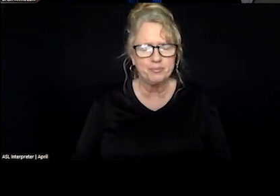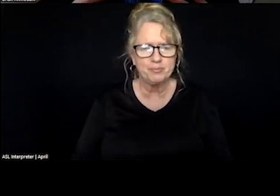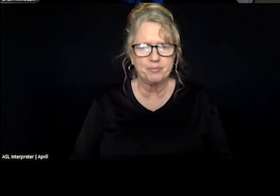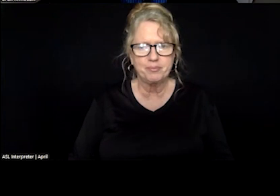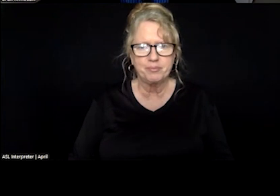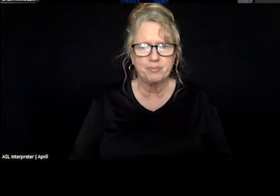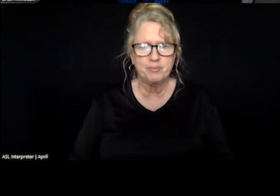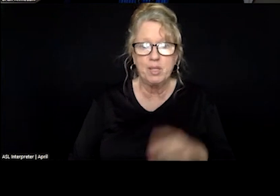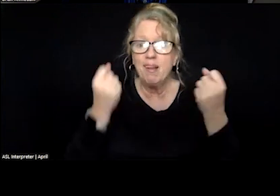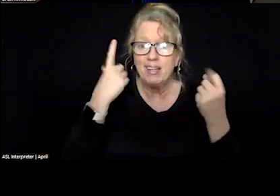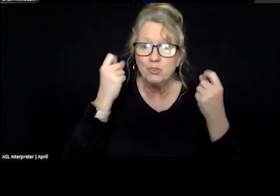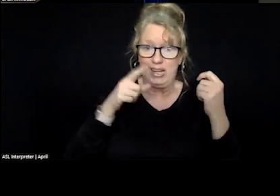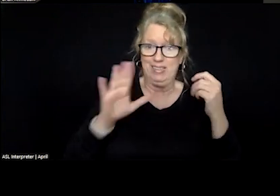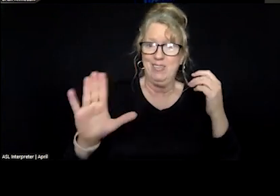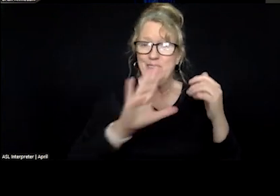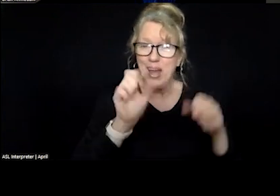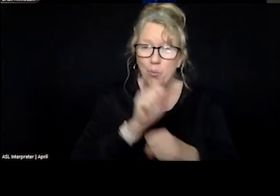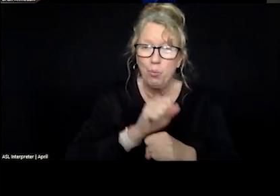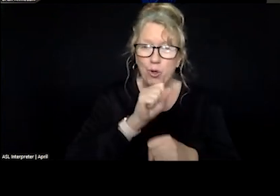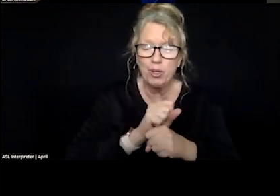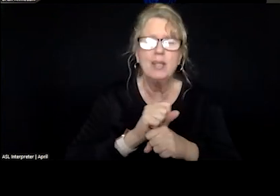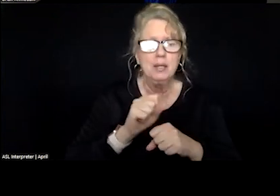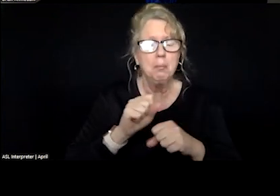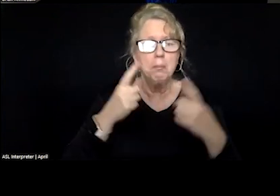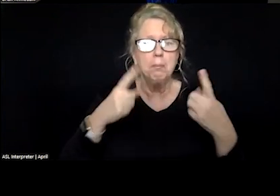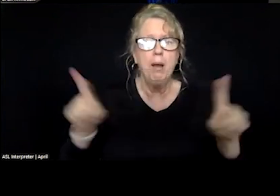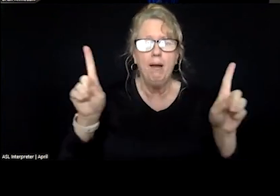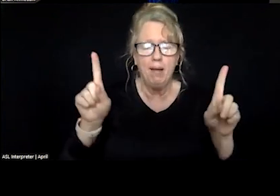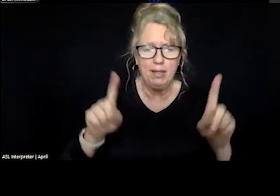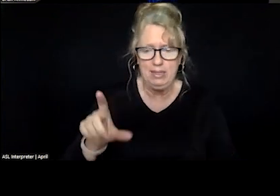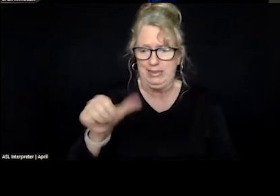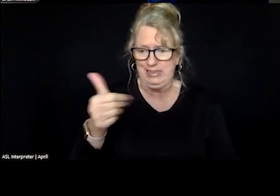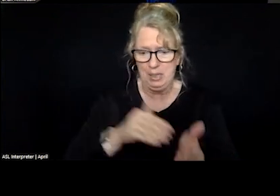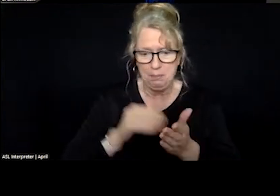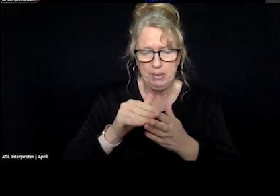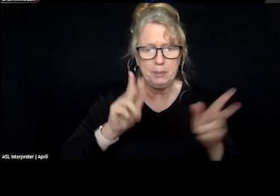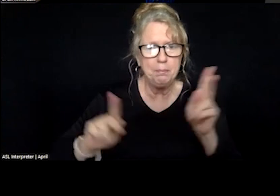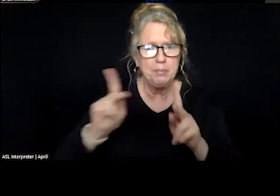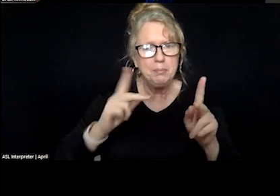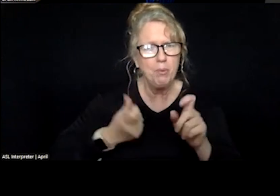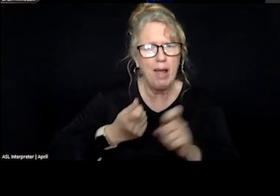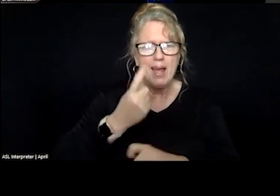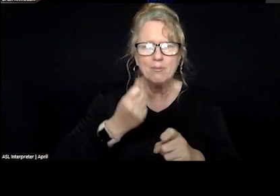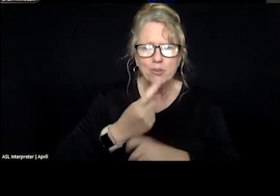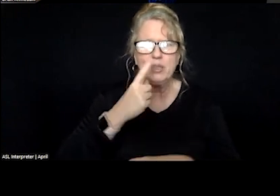ALL OF THAT WORK TELLS US THIS IS ACTUALLY WORKING. 10 MILLION PEOPLE A YEAR ACROSS ALL OF THE HEALTHCARE SYSTEMS AND